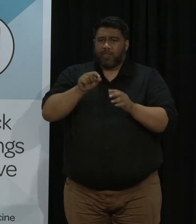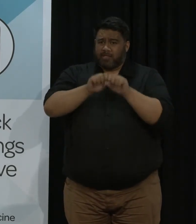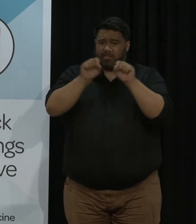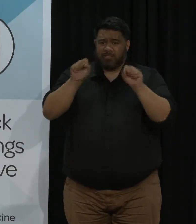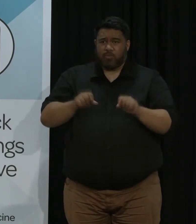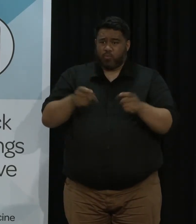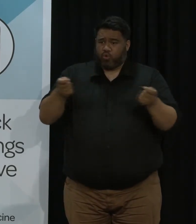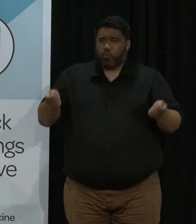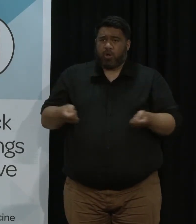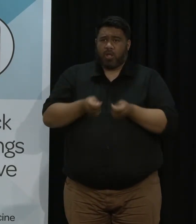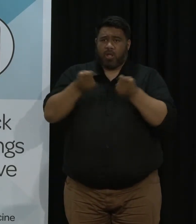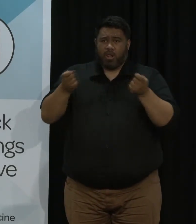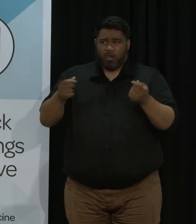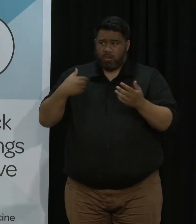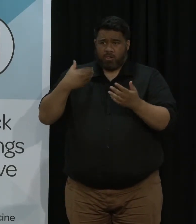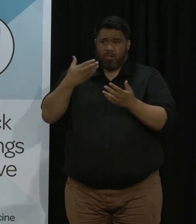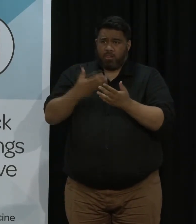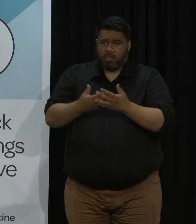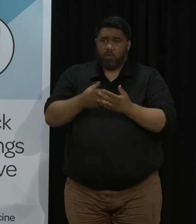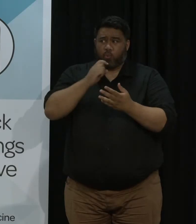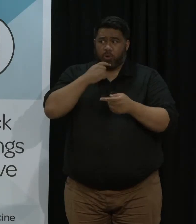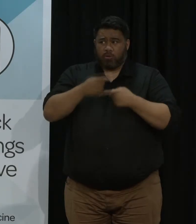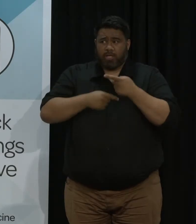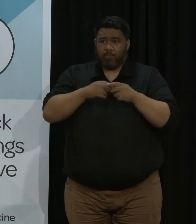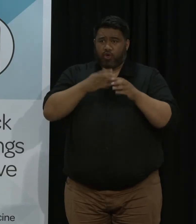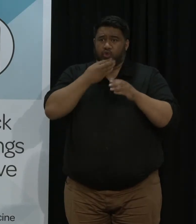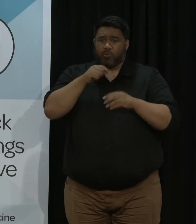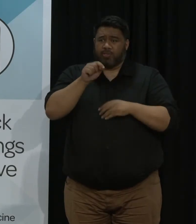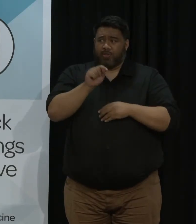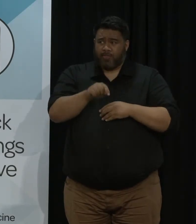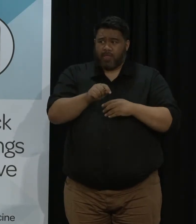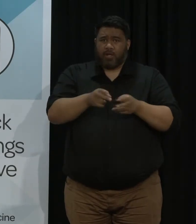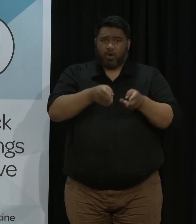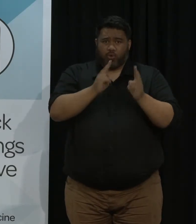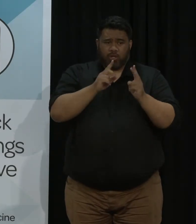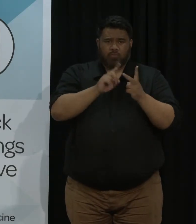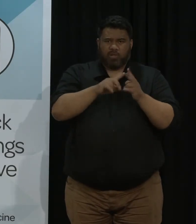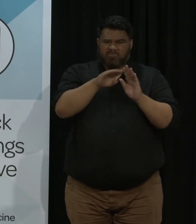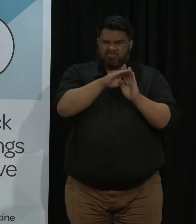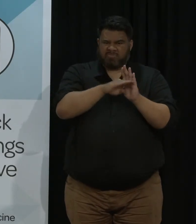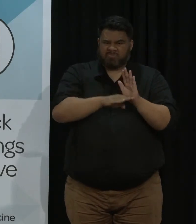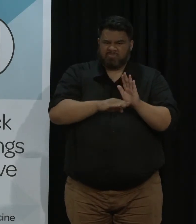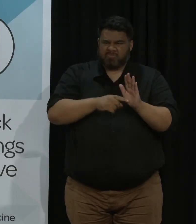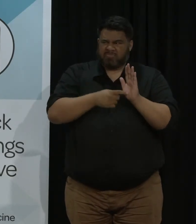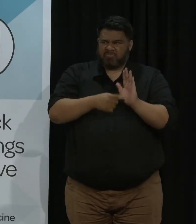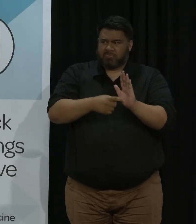our managed isolation facilities. It has operated